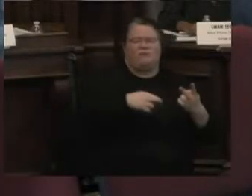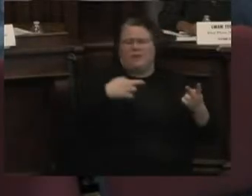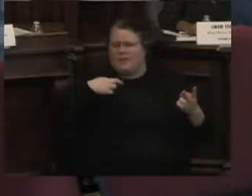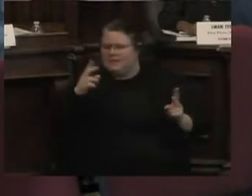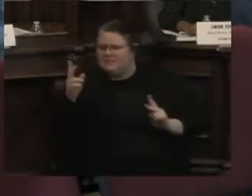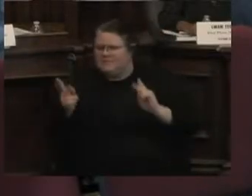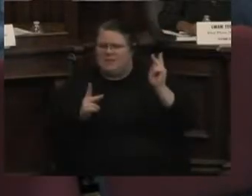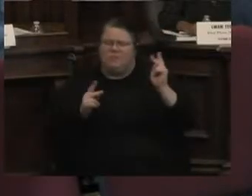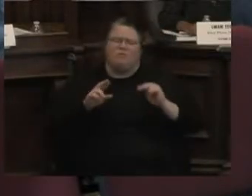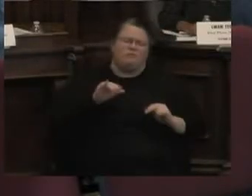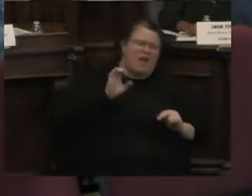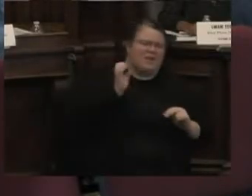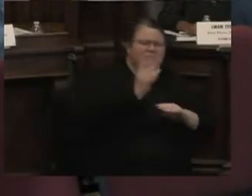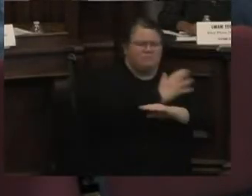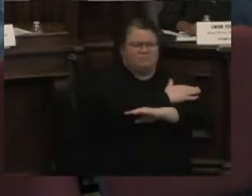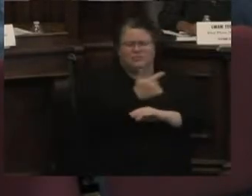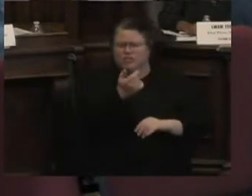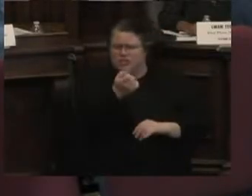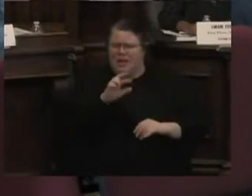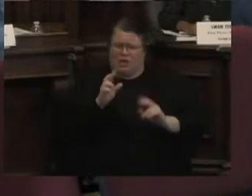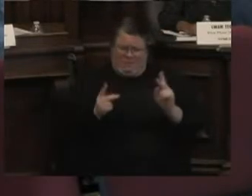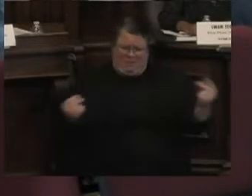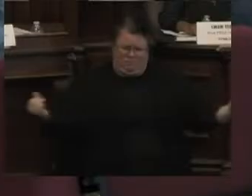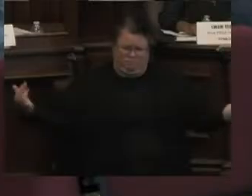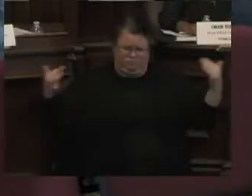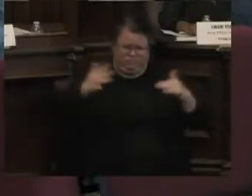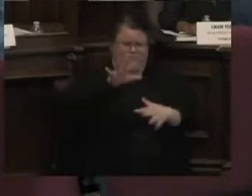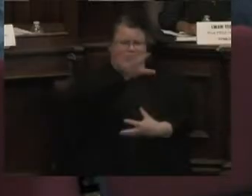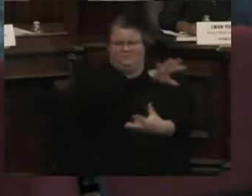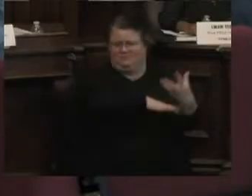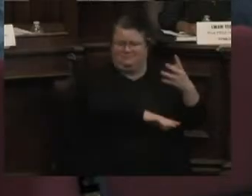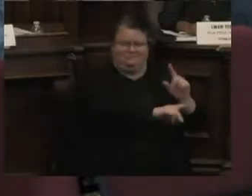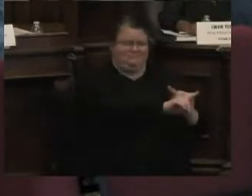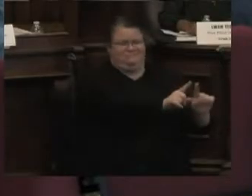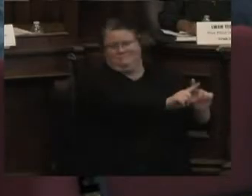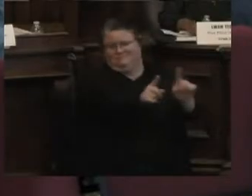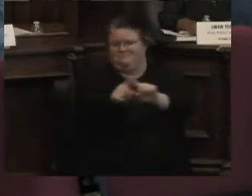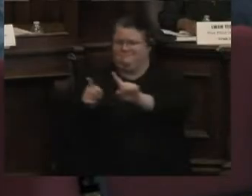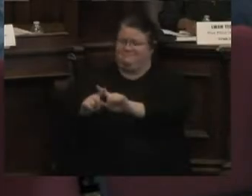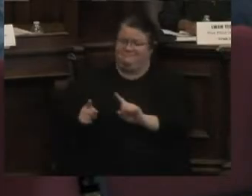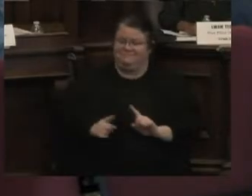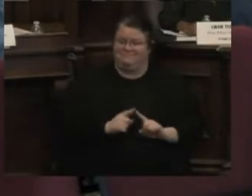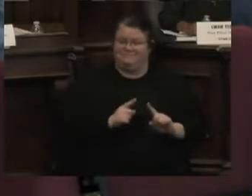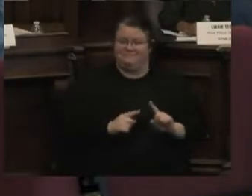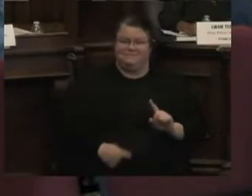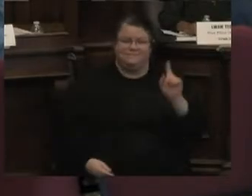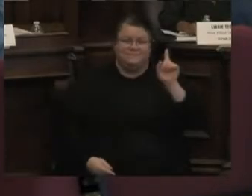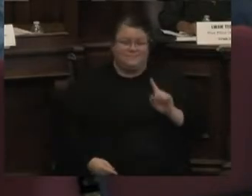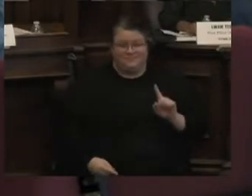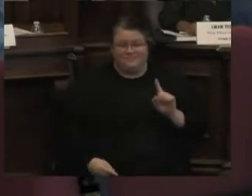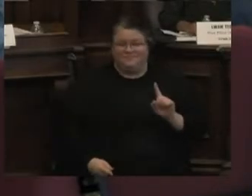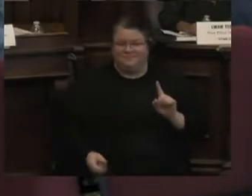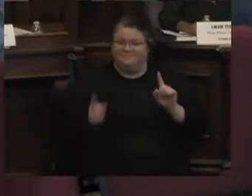status, you see different races and ethnicities, creeds,